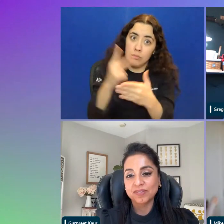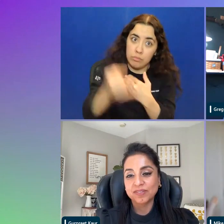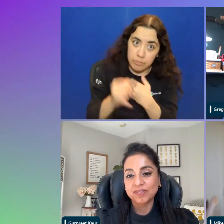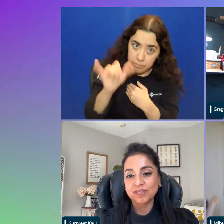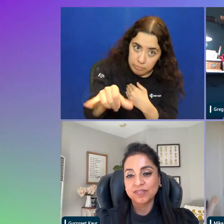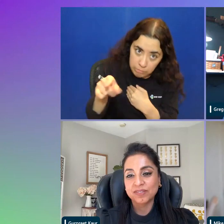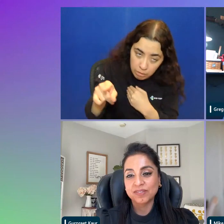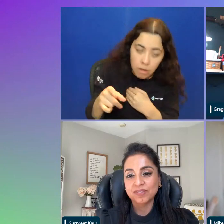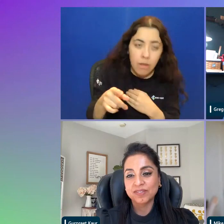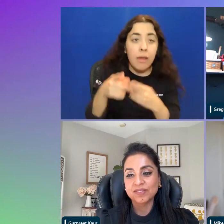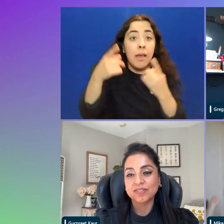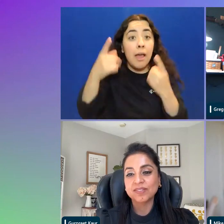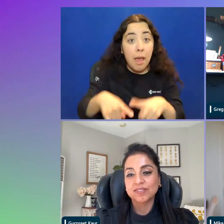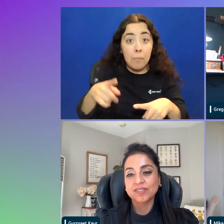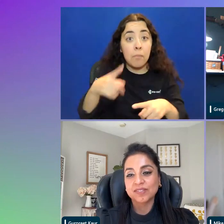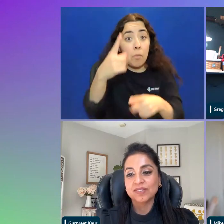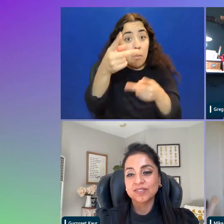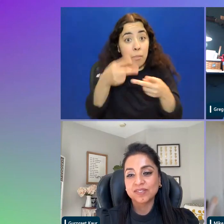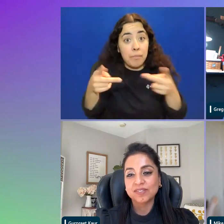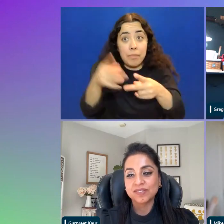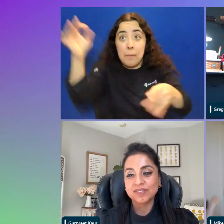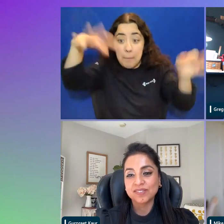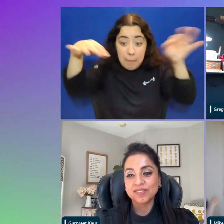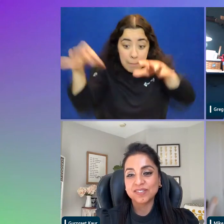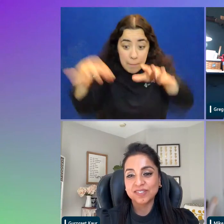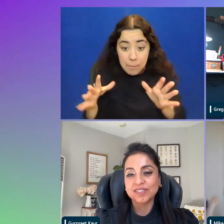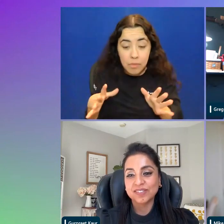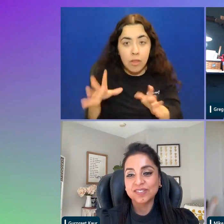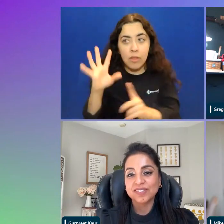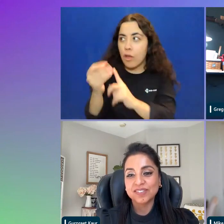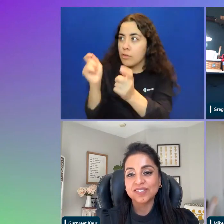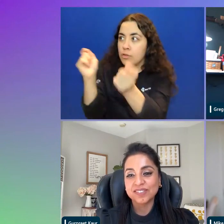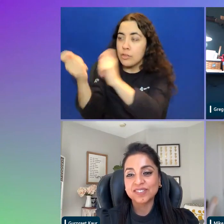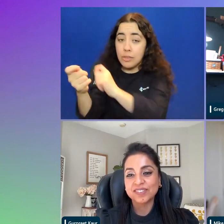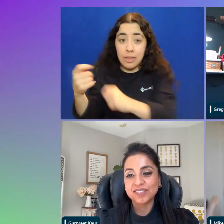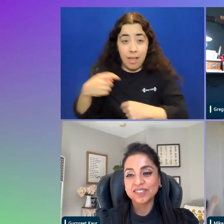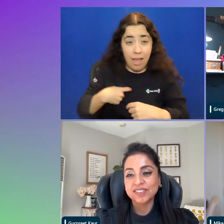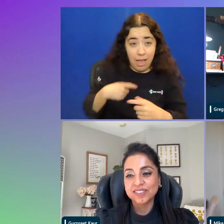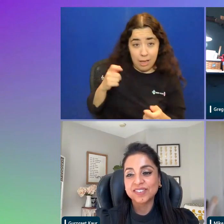changed. And I'm thinking, did I change to match the culture? The culture changed to match me because suddenly accessibility